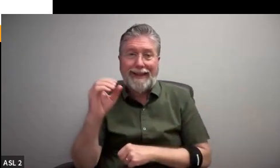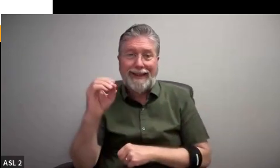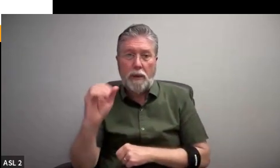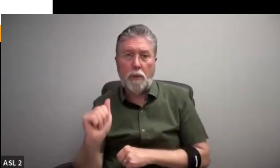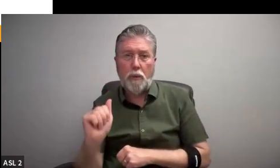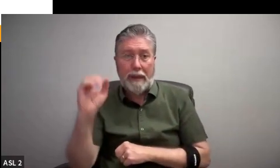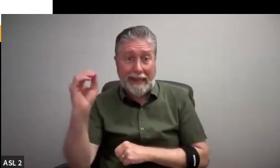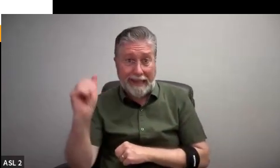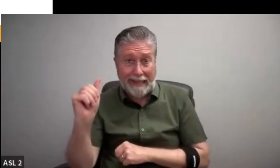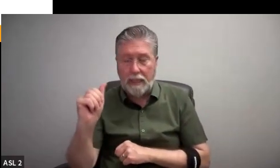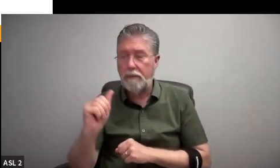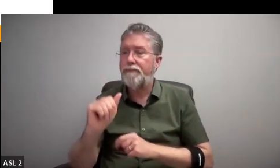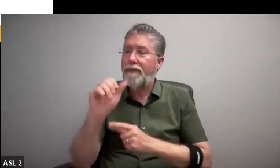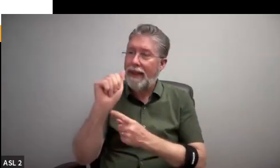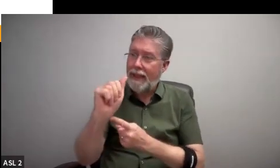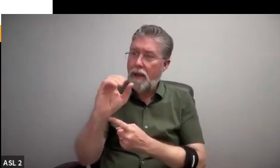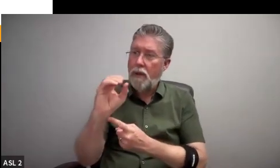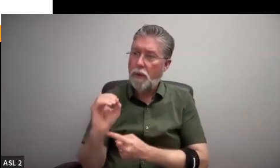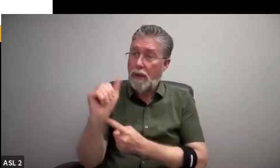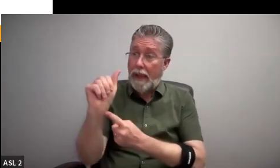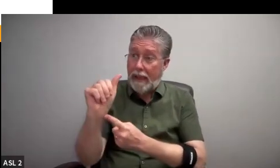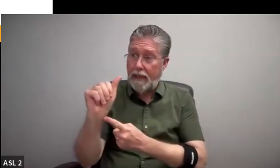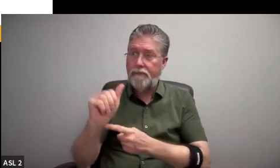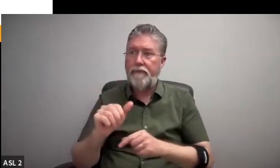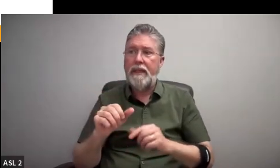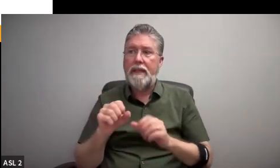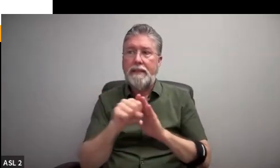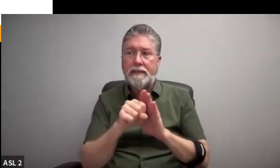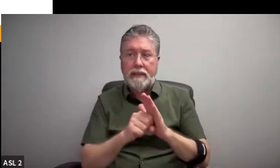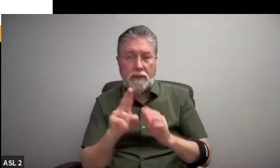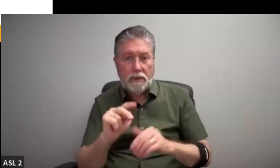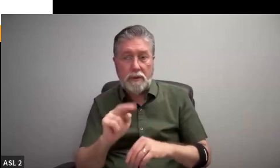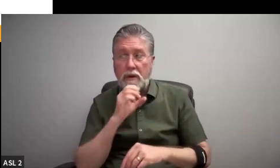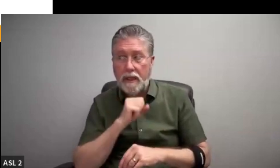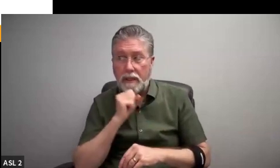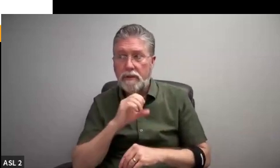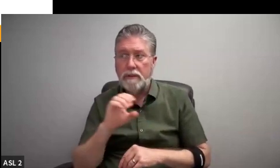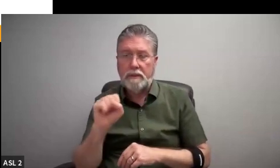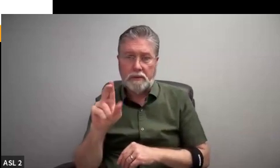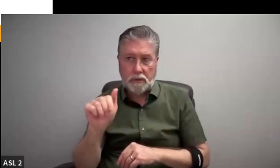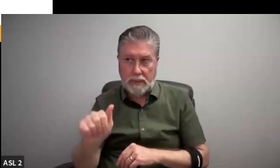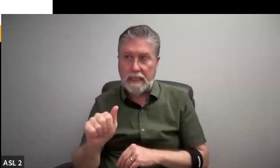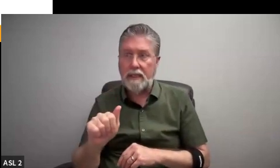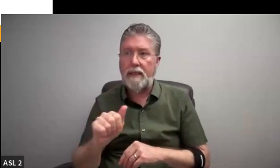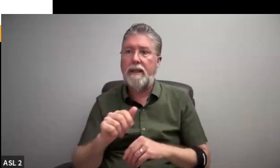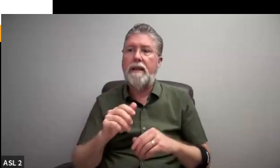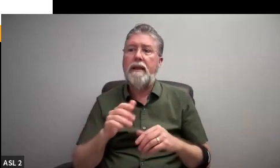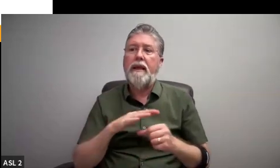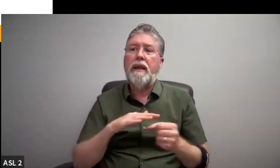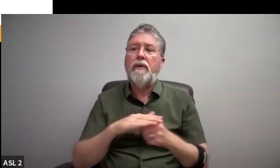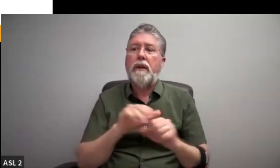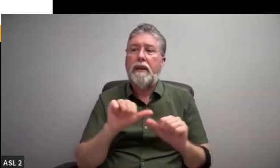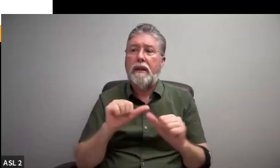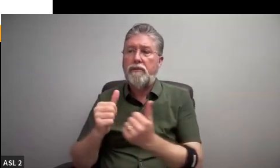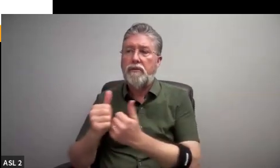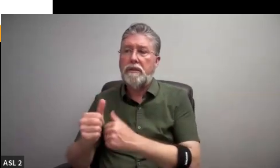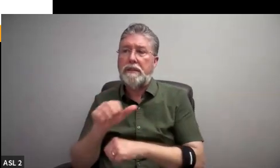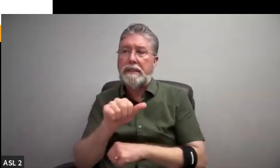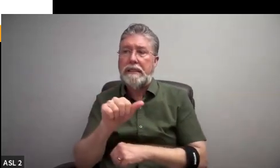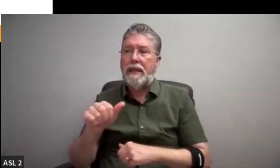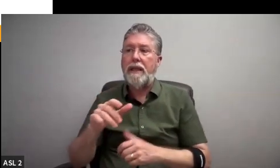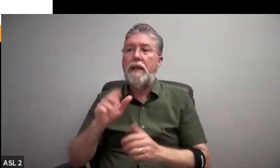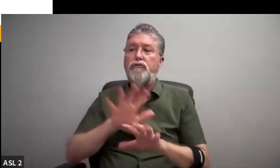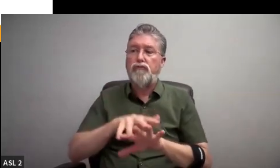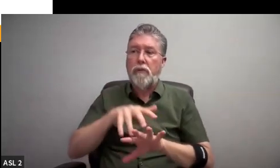on aging (AAAs), tribal organizations, service providers, and volunteers. Next slide please.